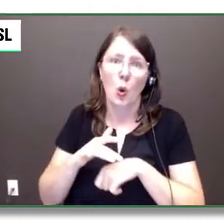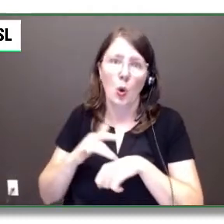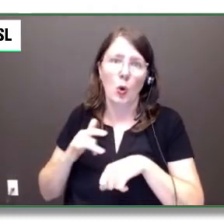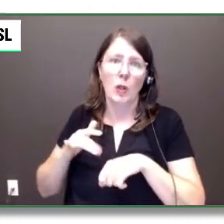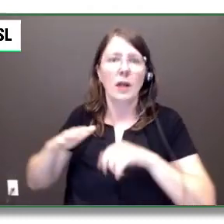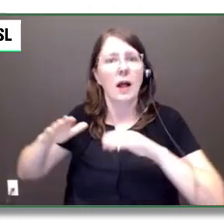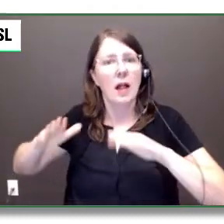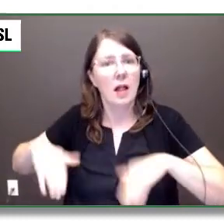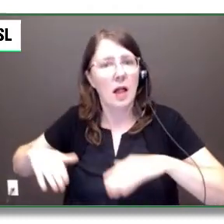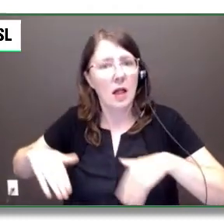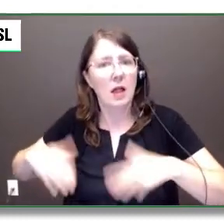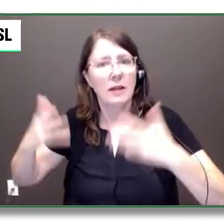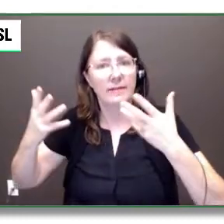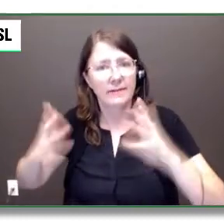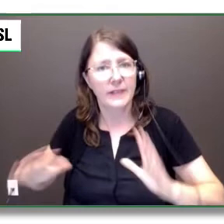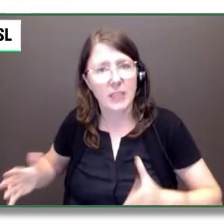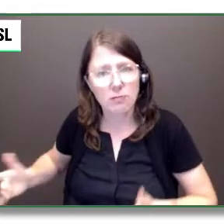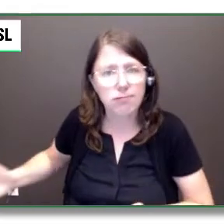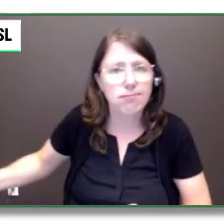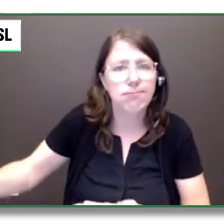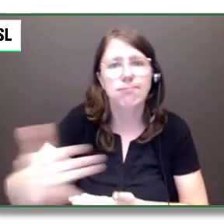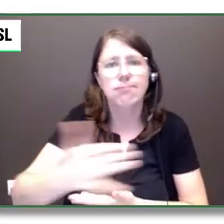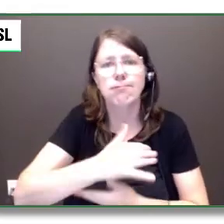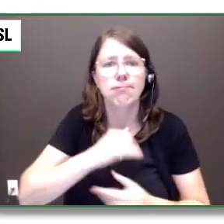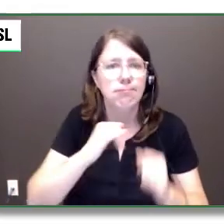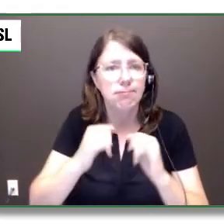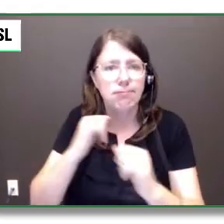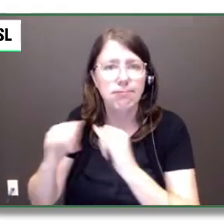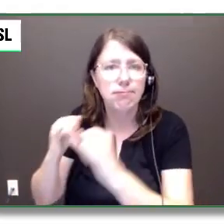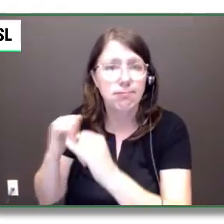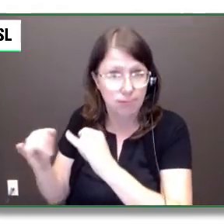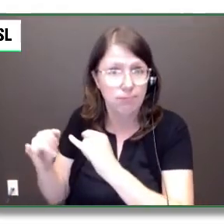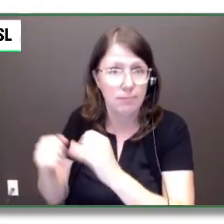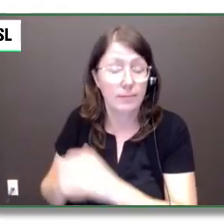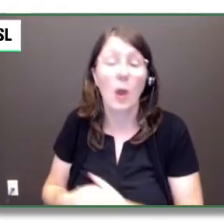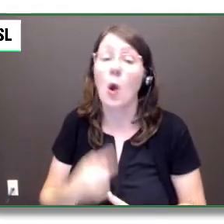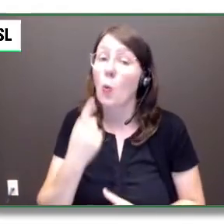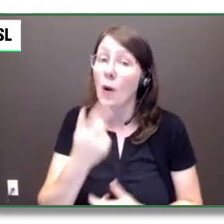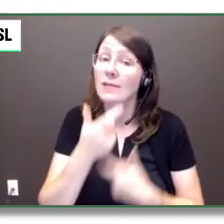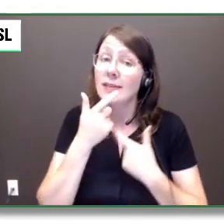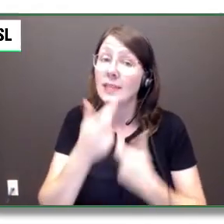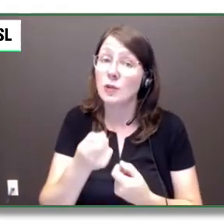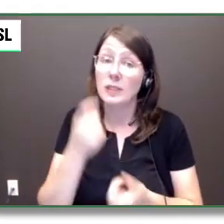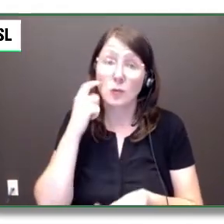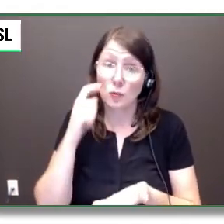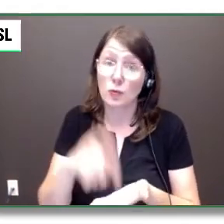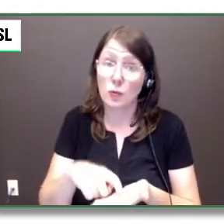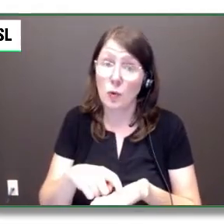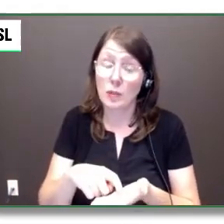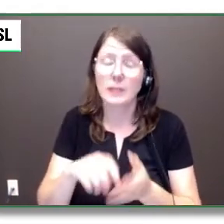um you know roots can be uh again I my my research is really uh more on the